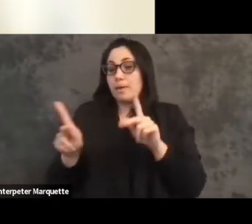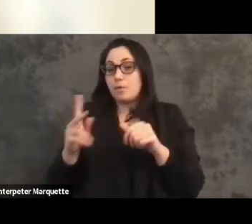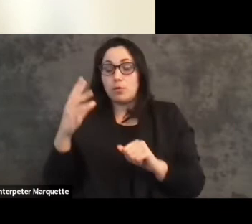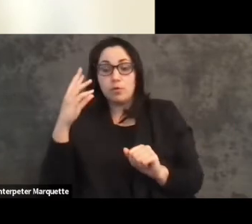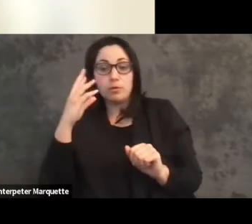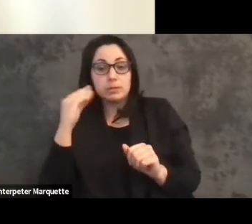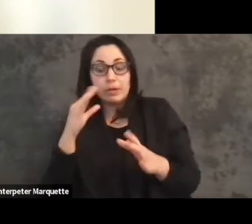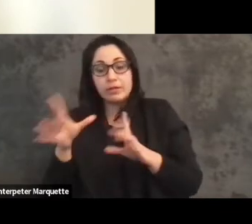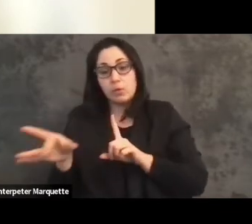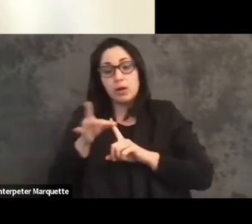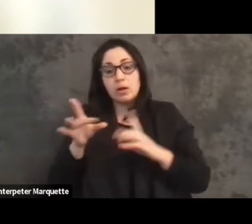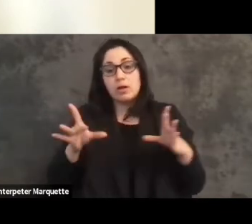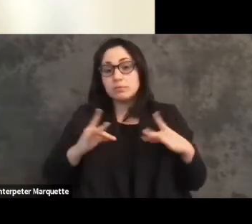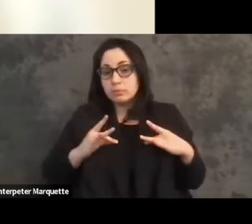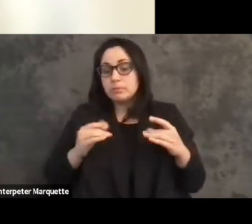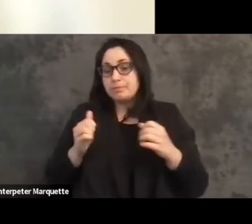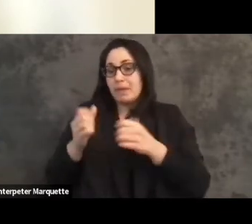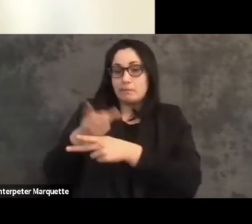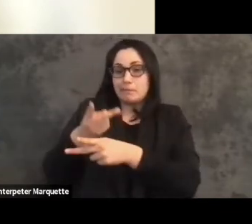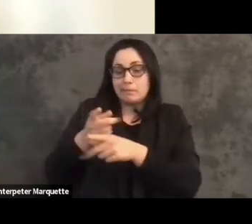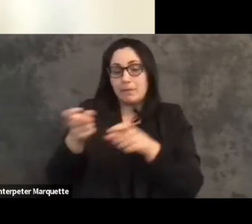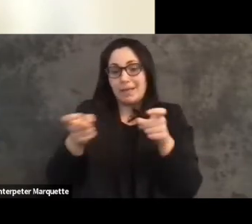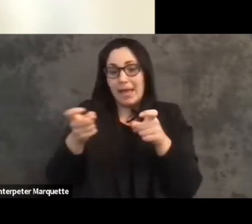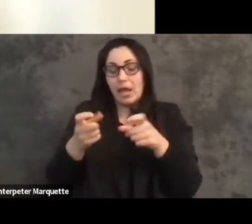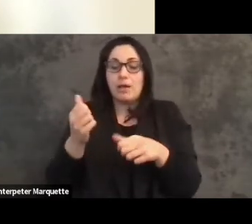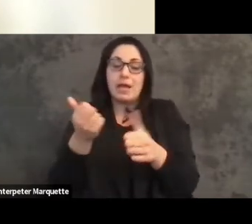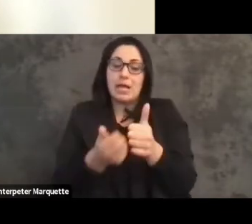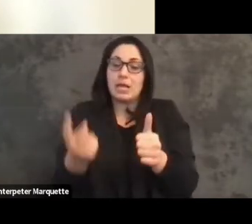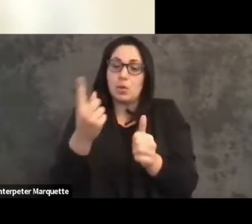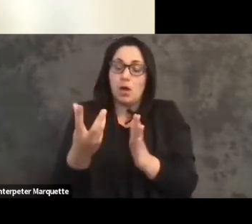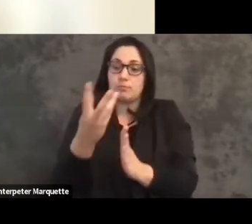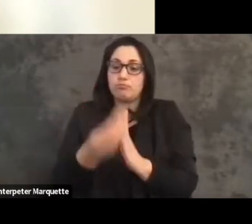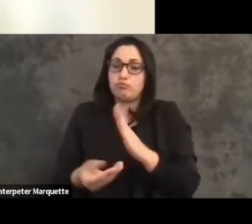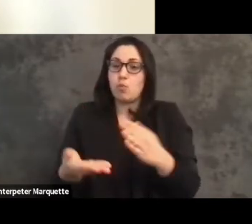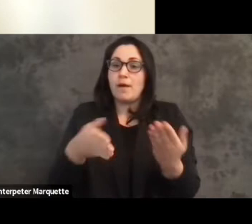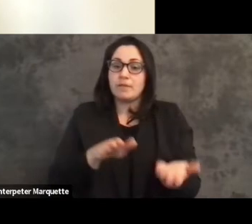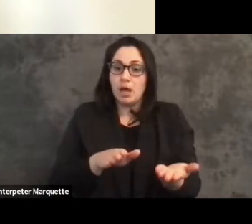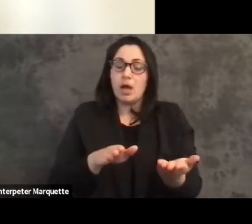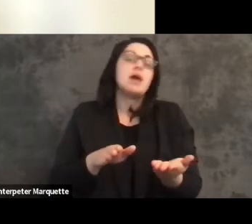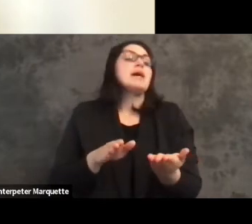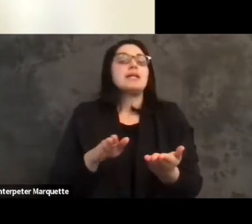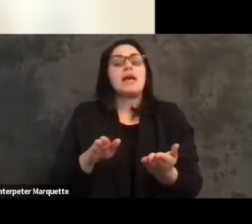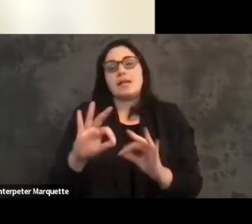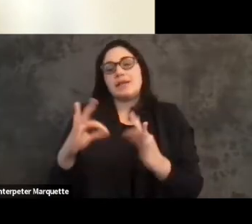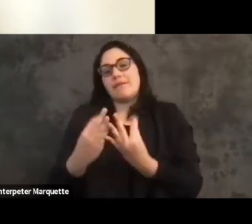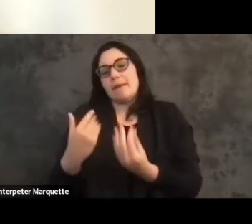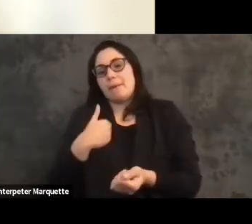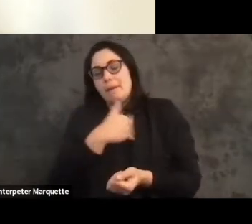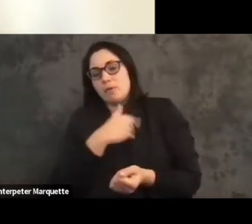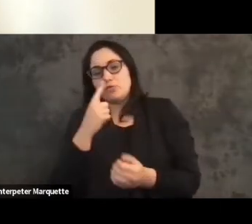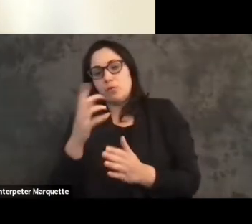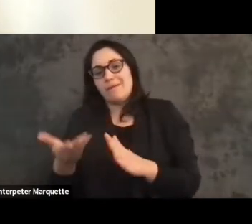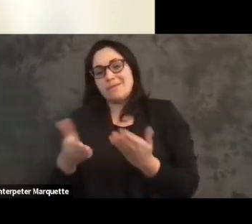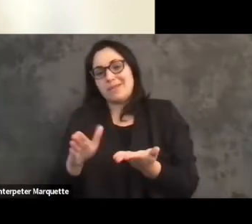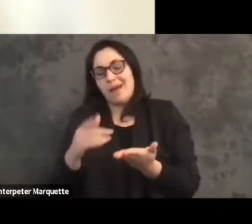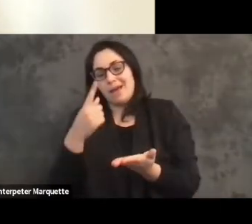exposure and transmission, managing the care of people who experience COVID-19 and comforting